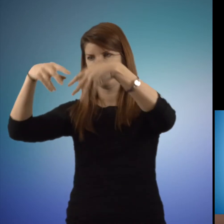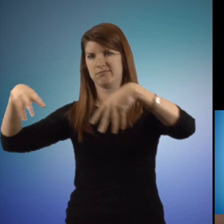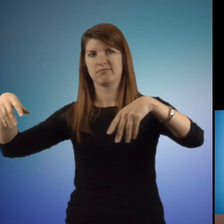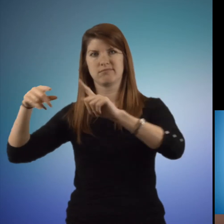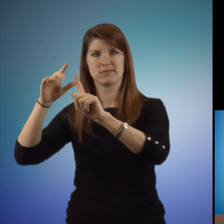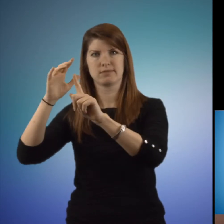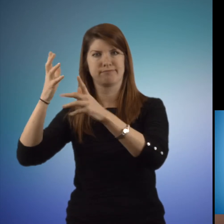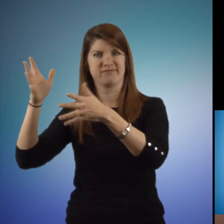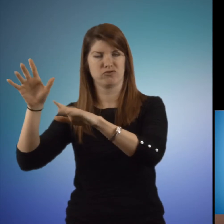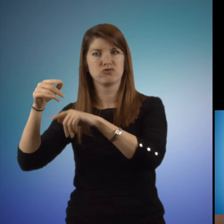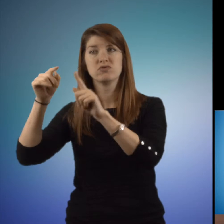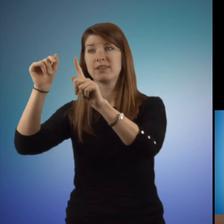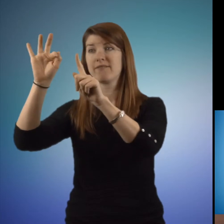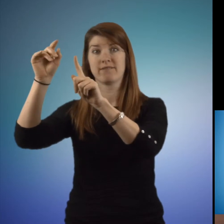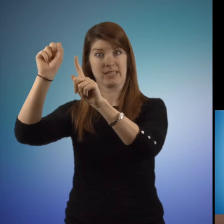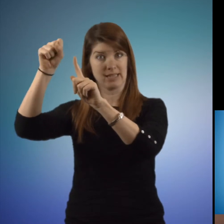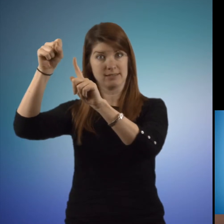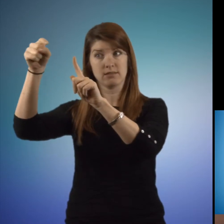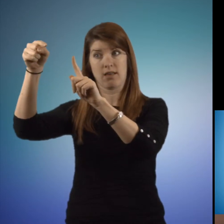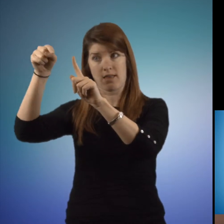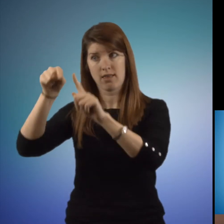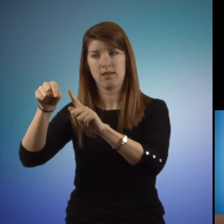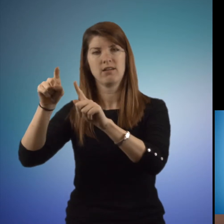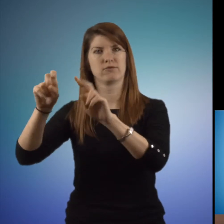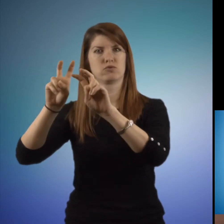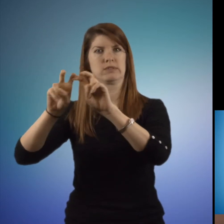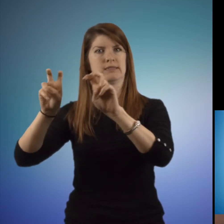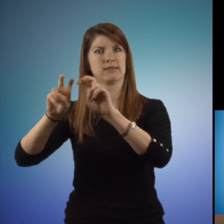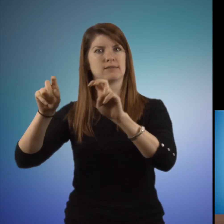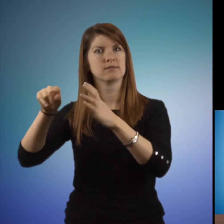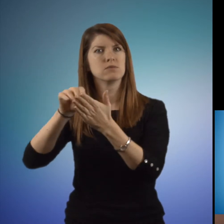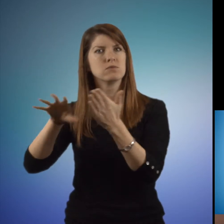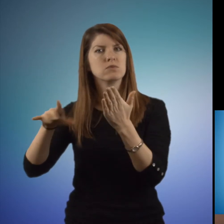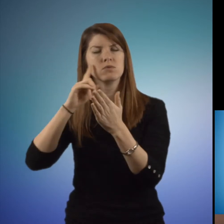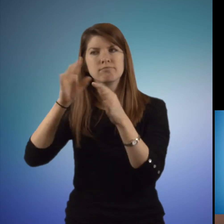If it's yes, then we need to assess that student to determine eligibility.